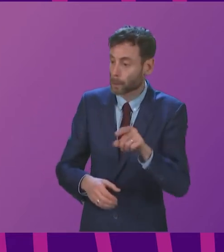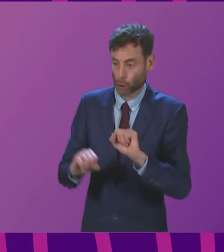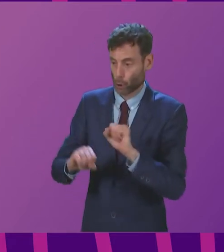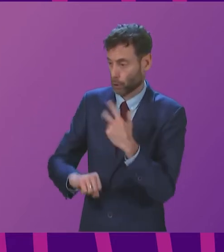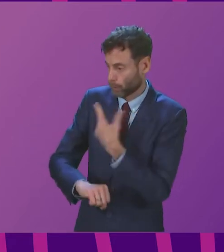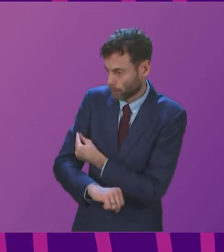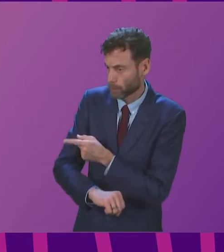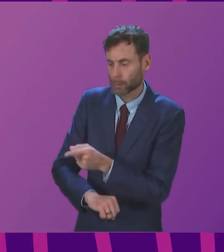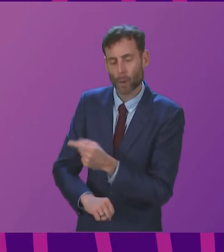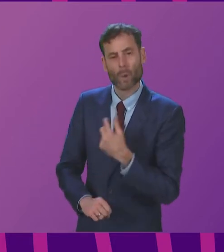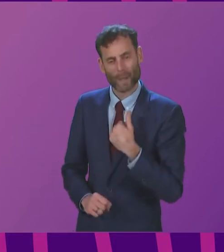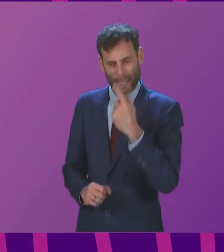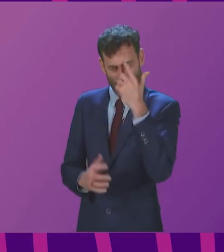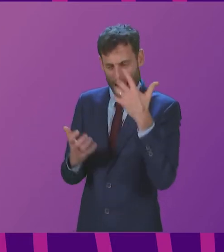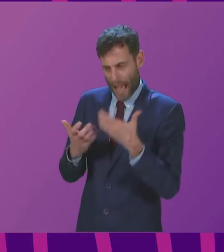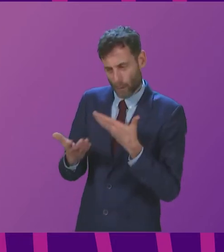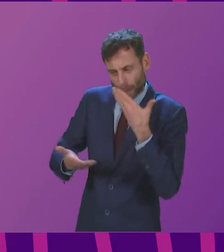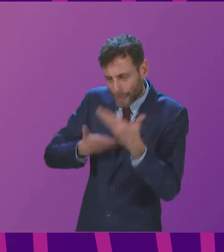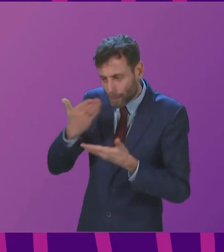we will not let up on trying to persuade people to come forward.